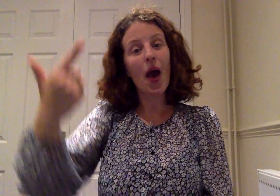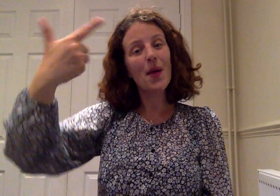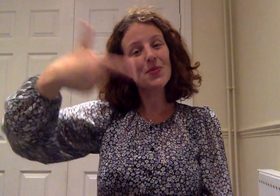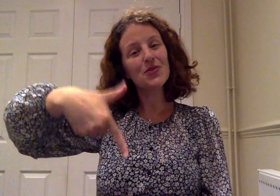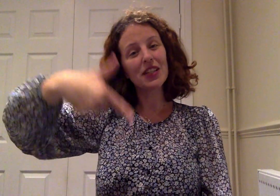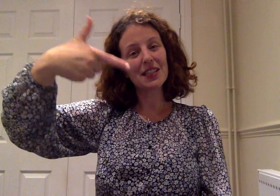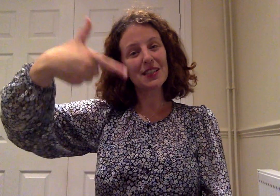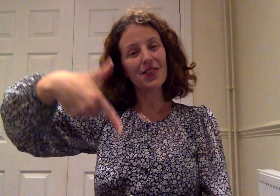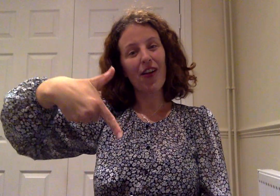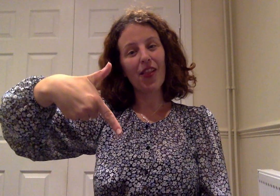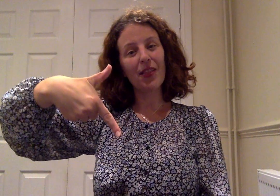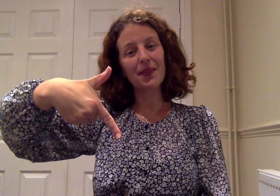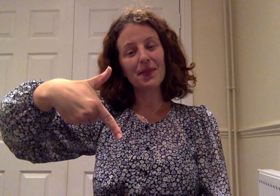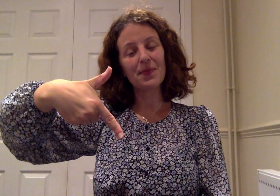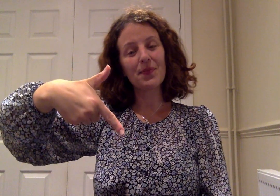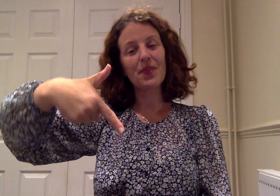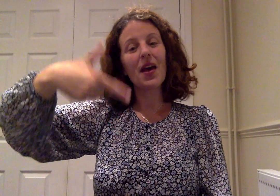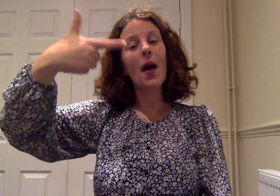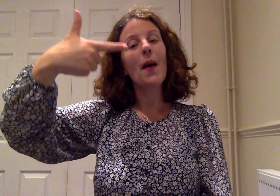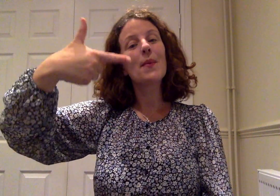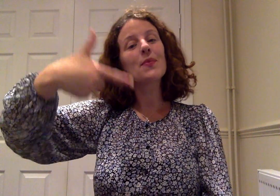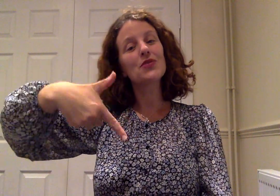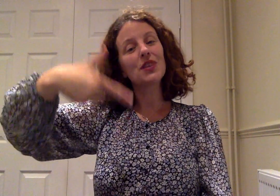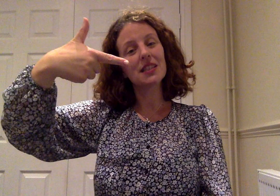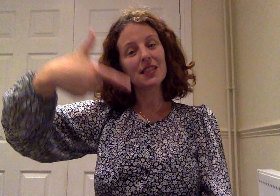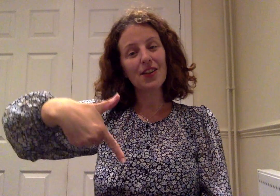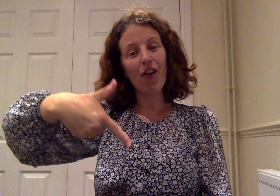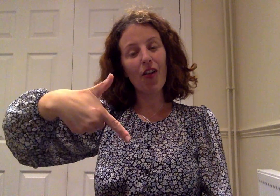Bristol